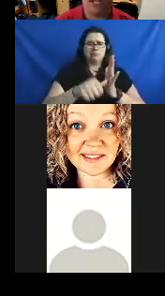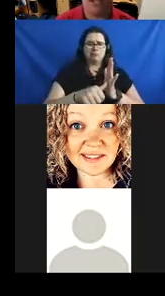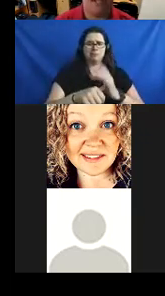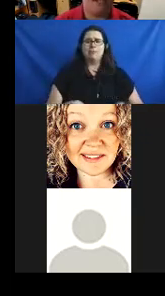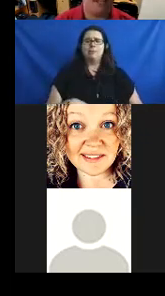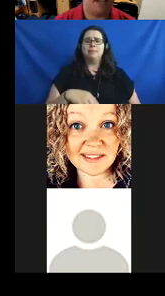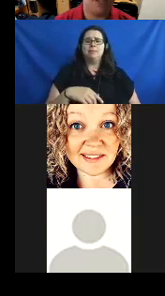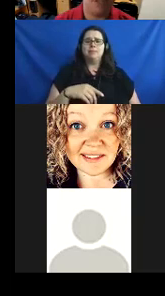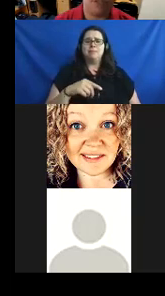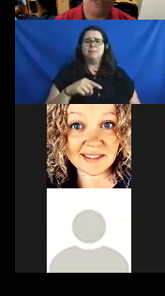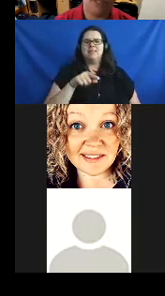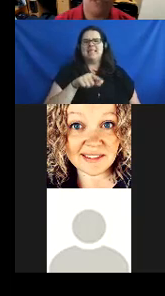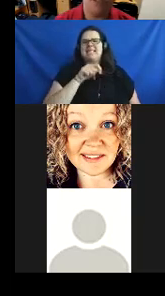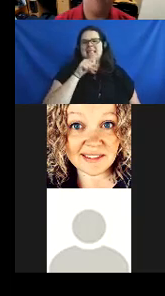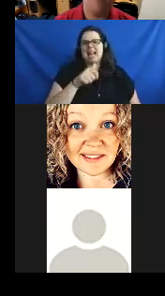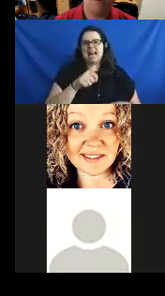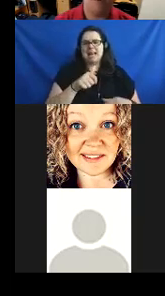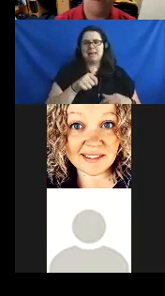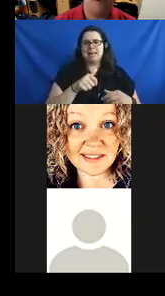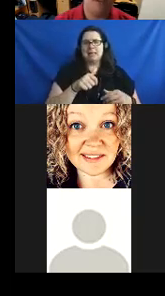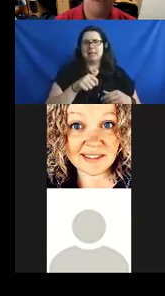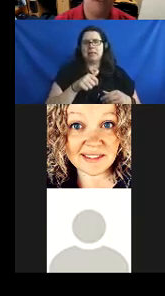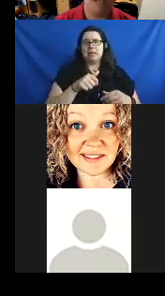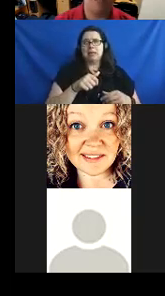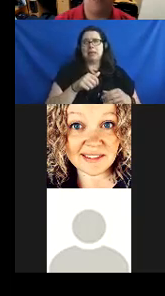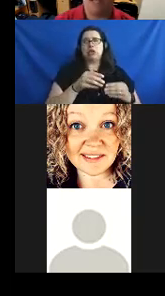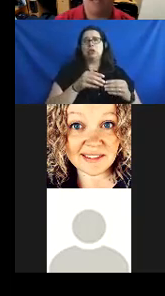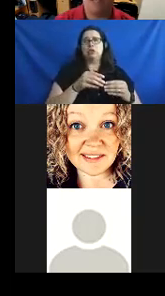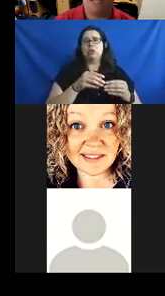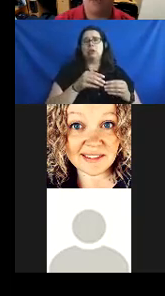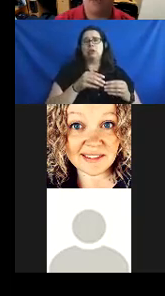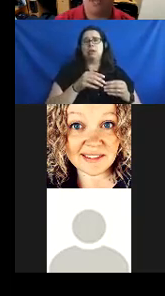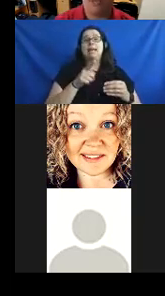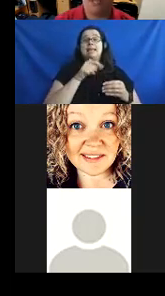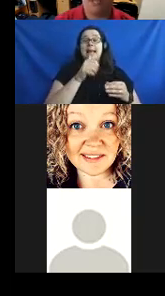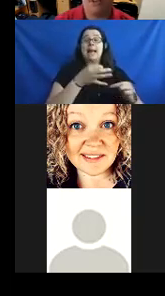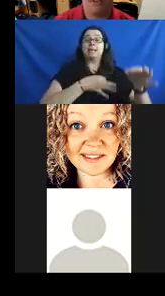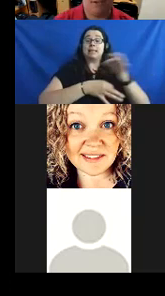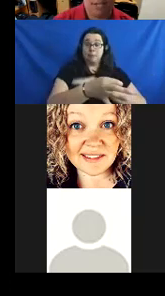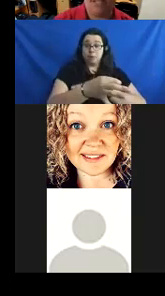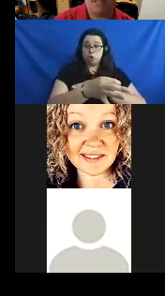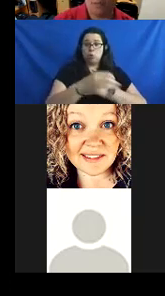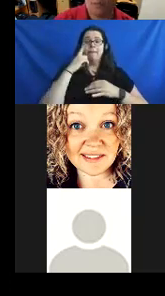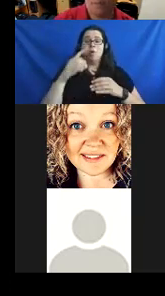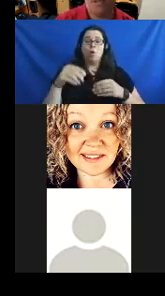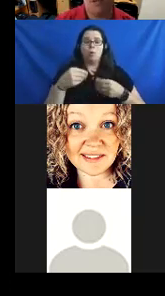NOT A SOLUTION FOR NOT PROVIDING ACCESSIBLE MATERIALS IN AN ACCESSIBLE FORMAT.